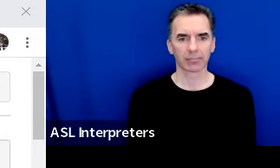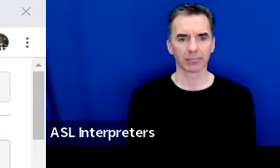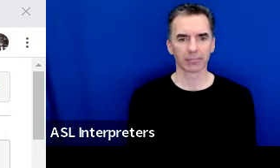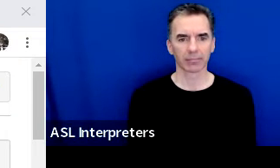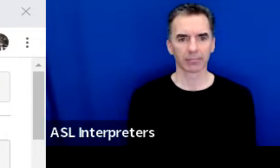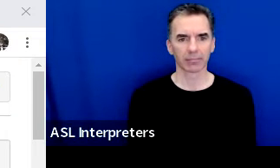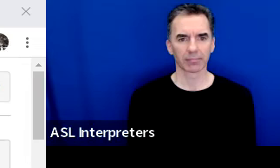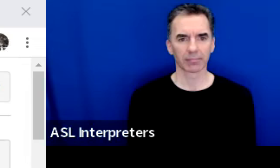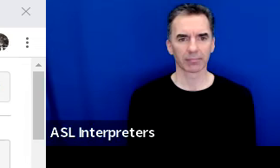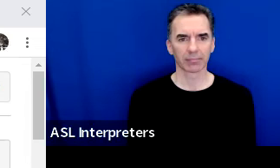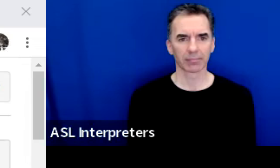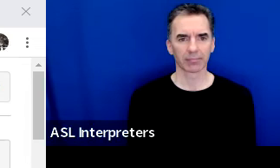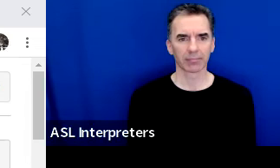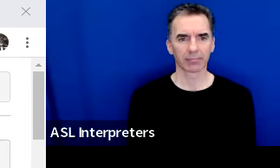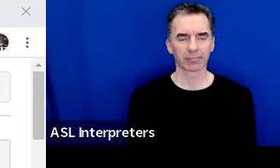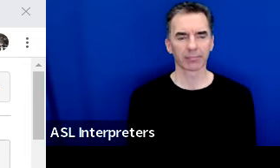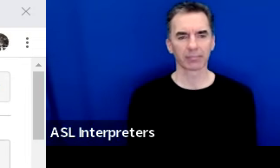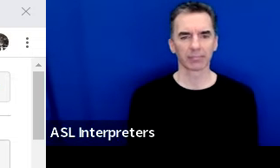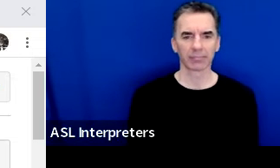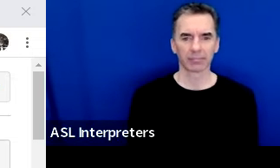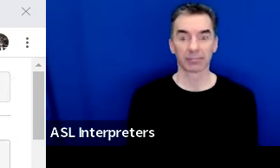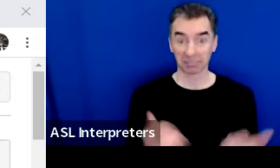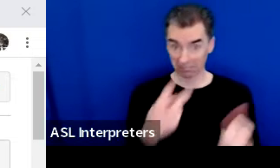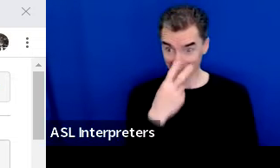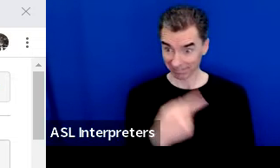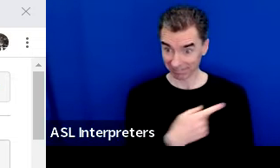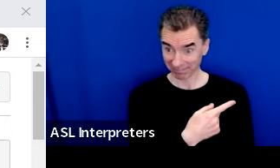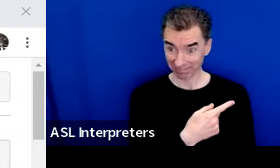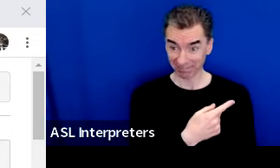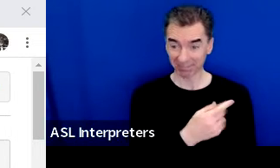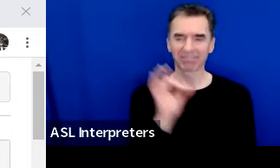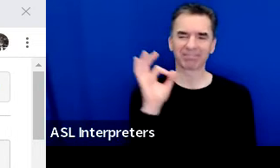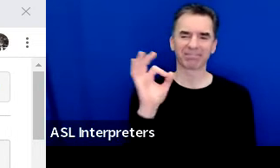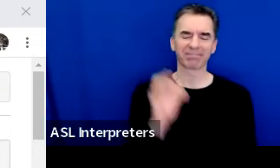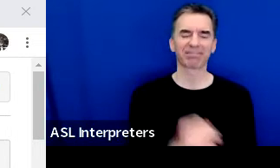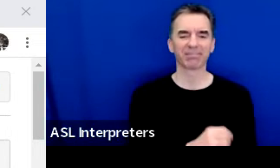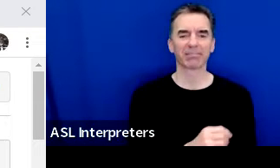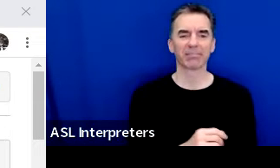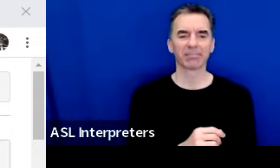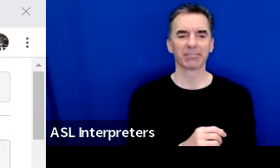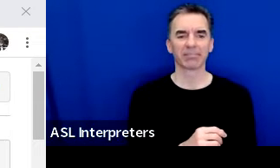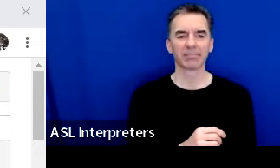And you can see it. Get that. OK, so this is actually my oldest